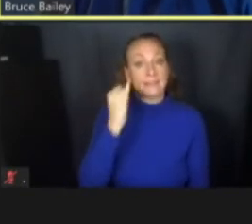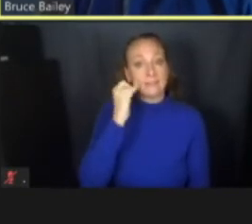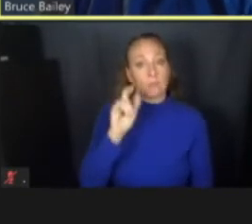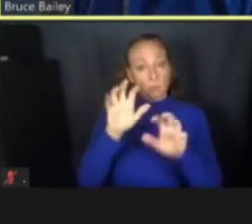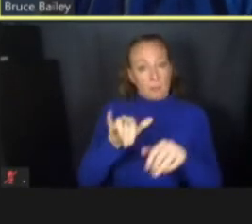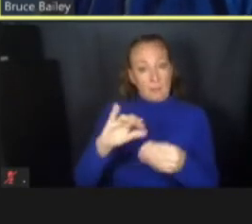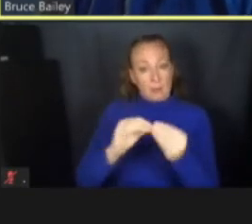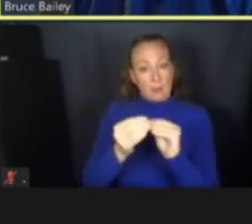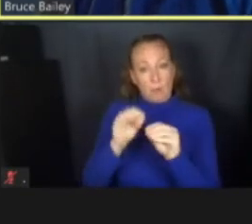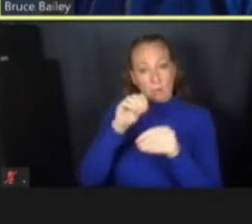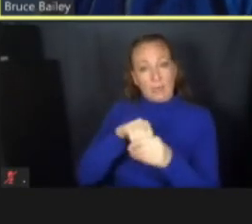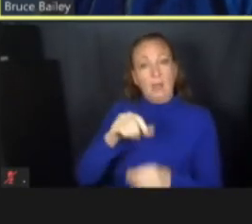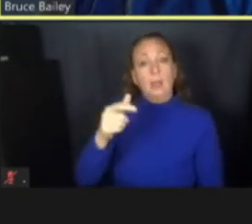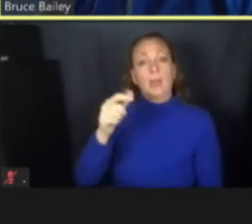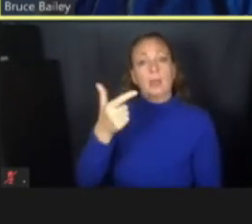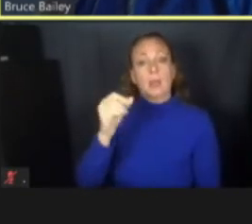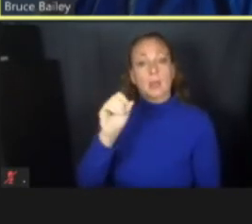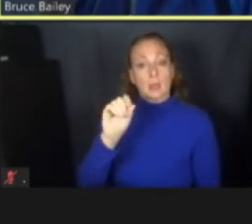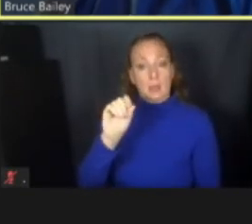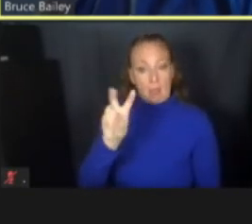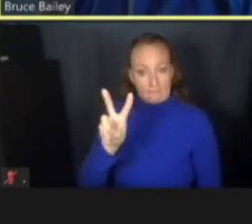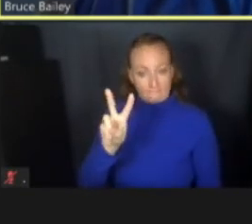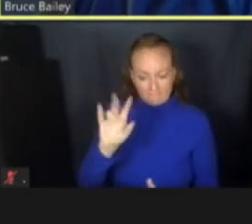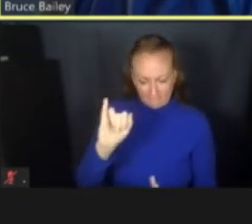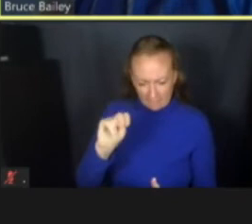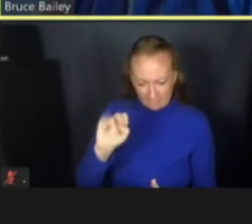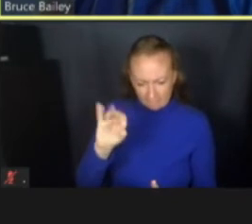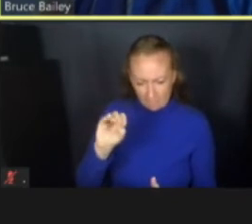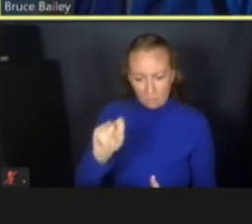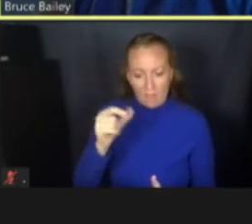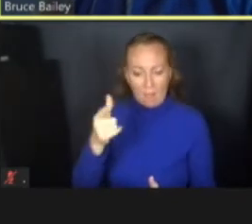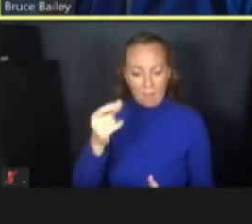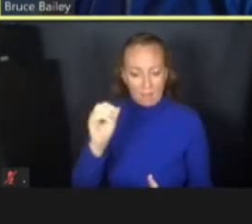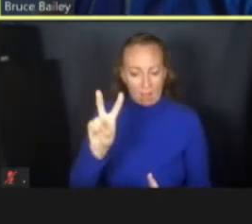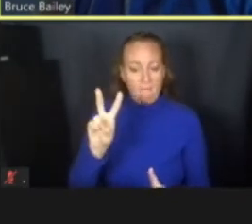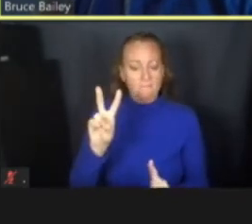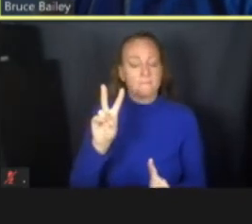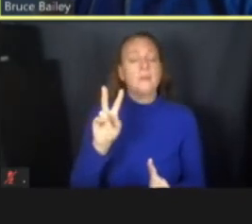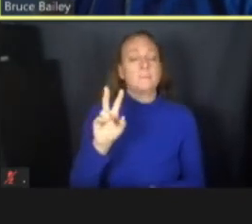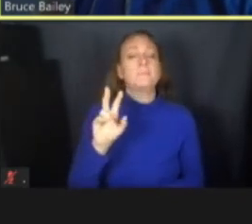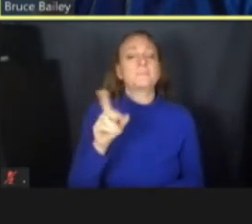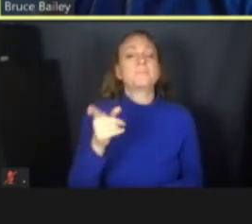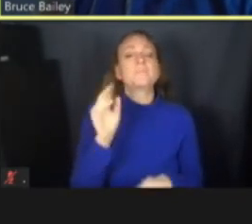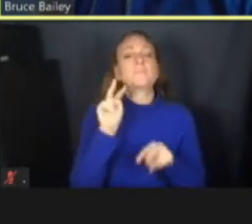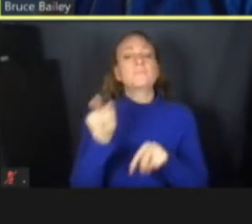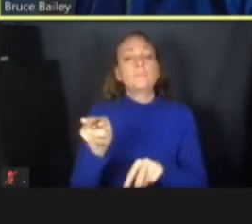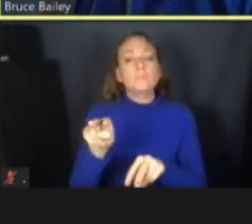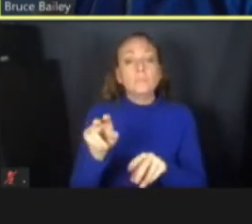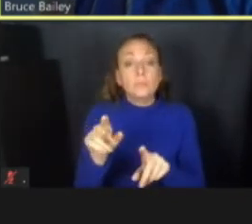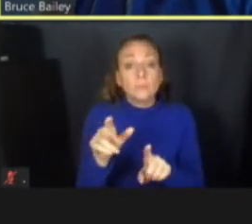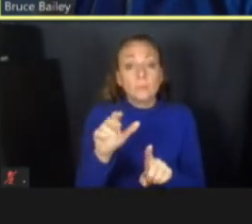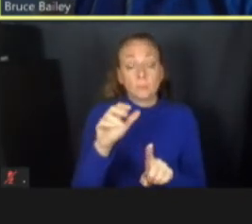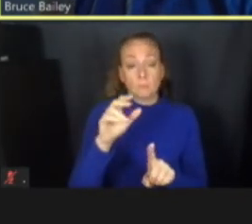you can get the full details. It's also available on digital.gov/topics/21st-century-idea.